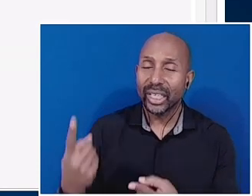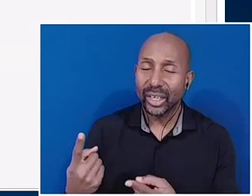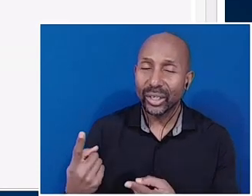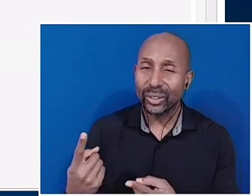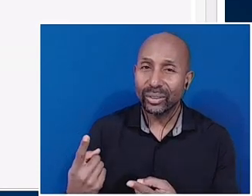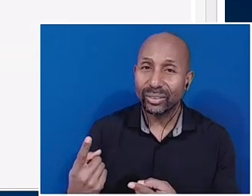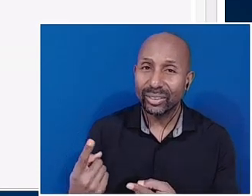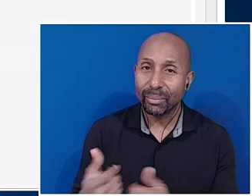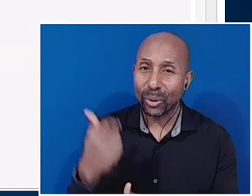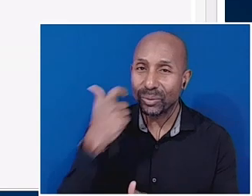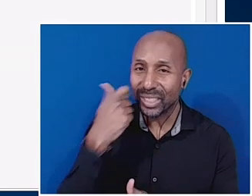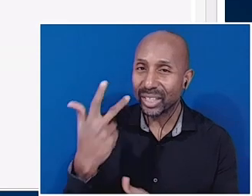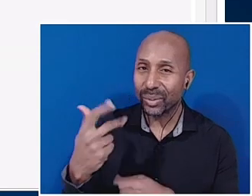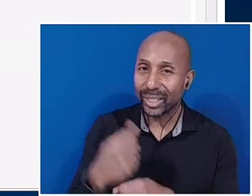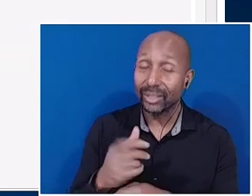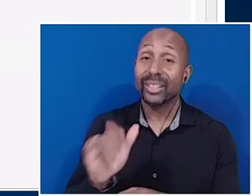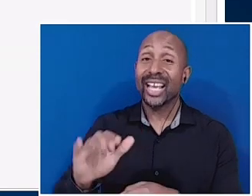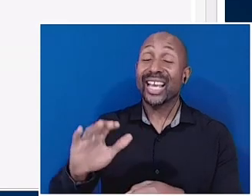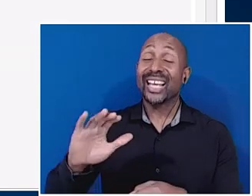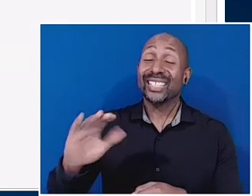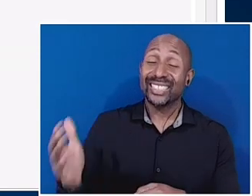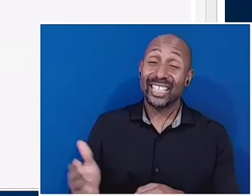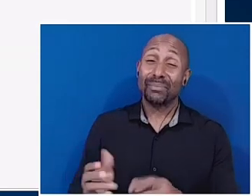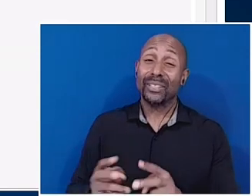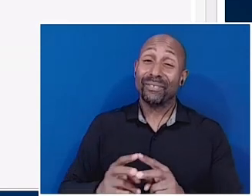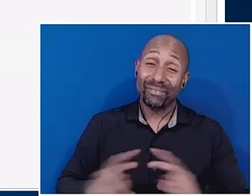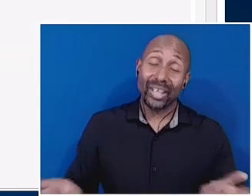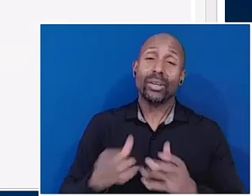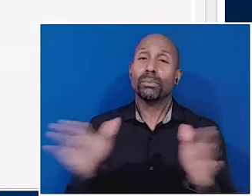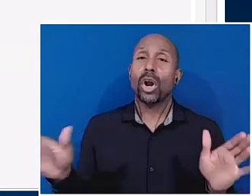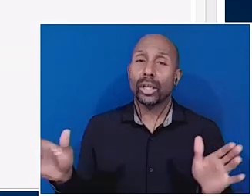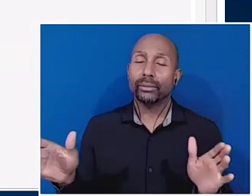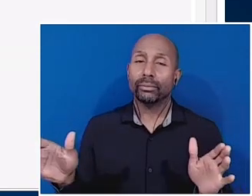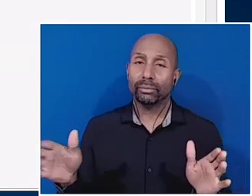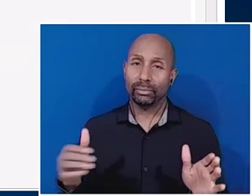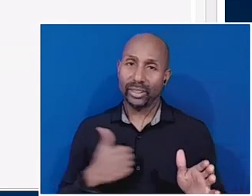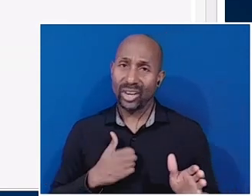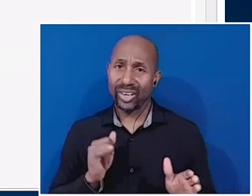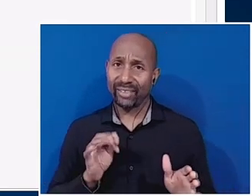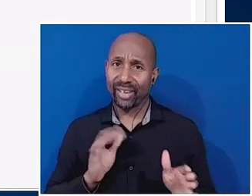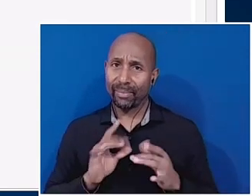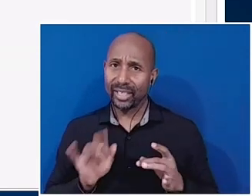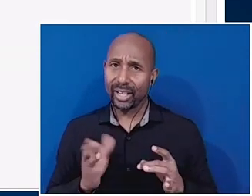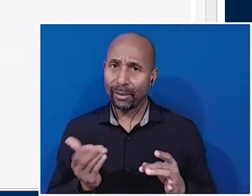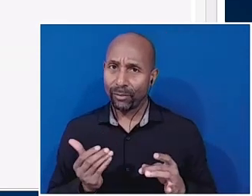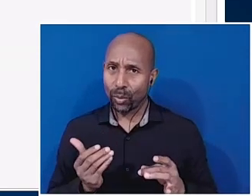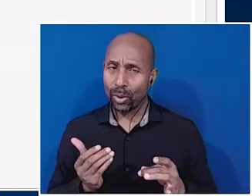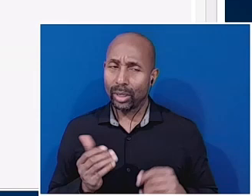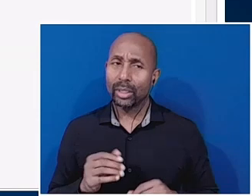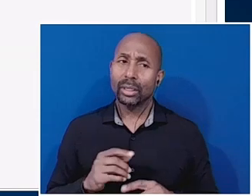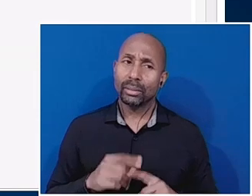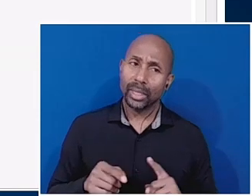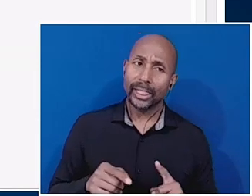time. You know, in general, does the